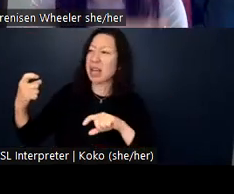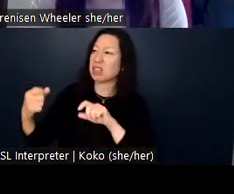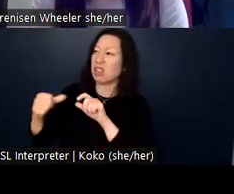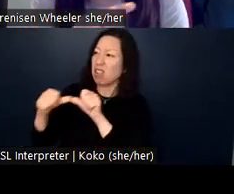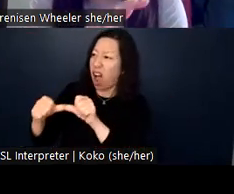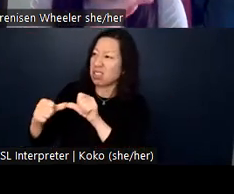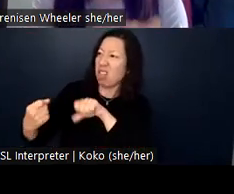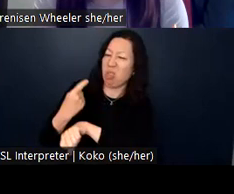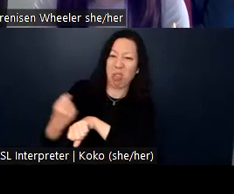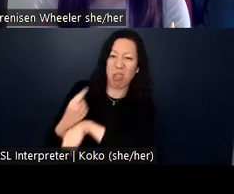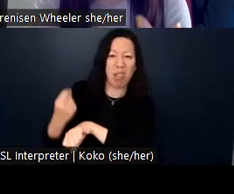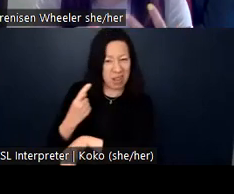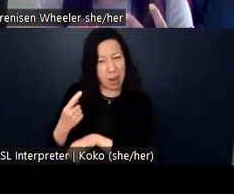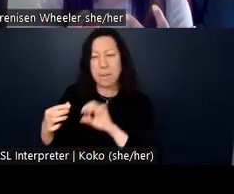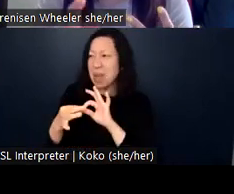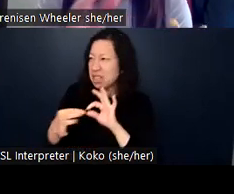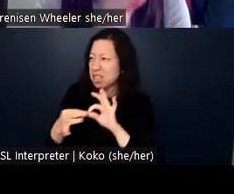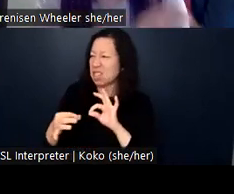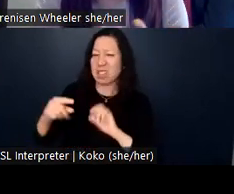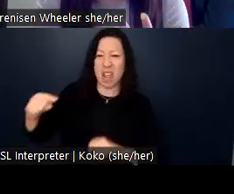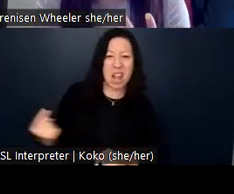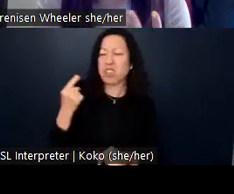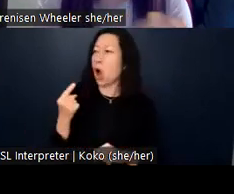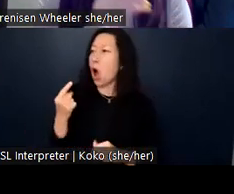sending insulting or threading messages. 12:51:53 Maybe they're using social media